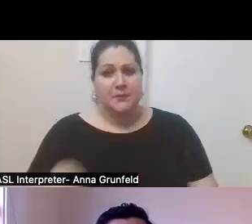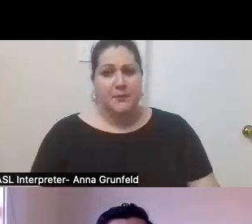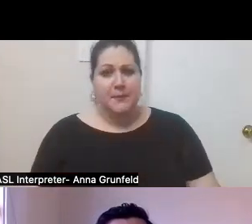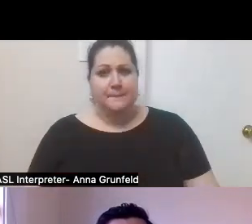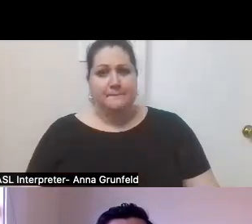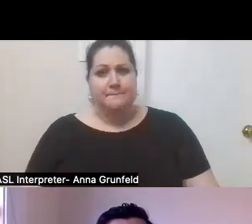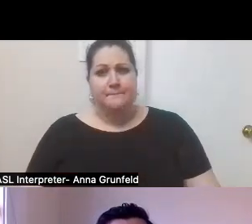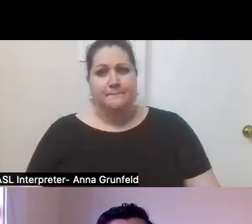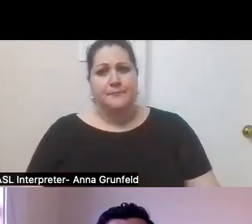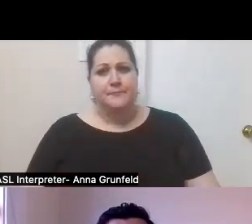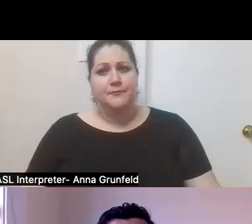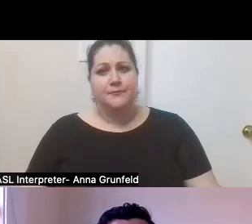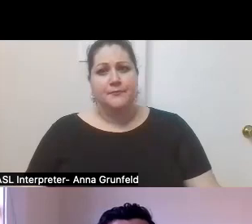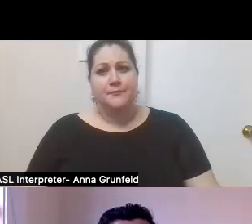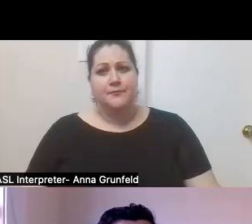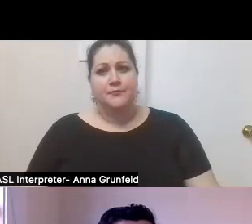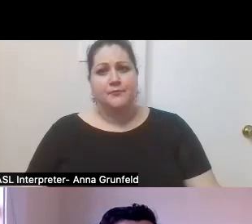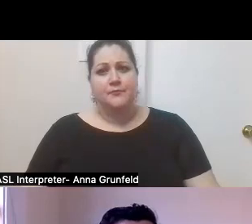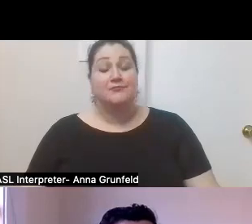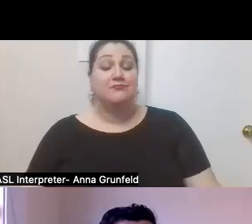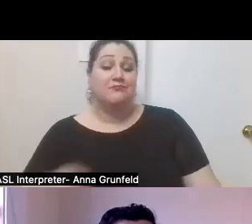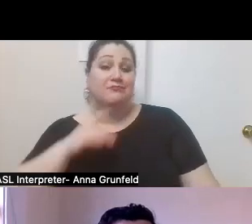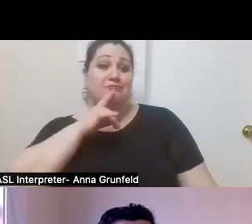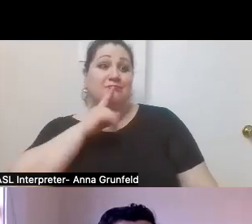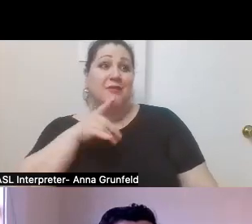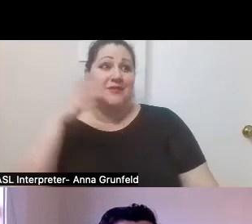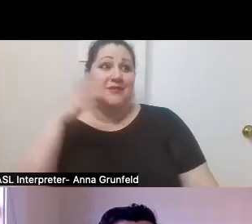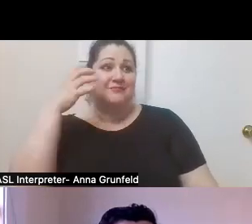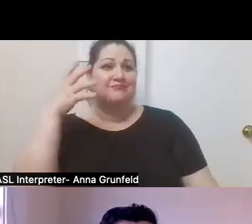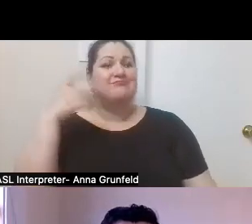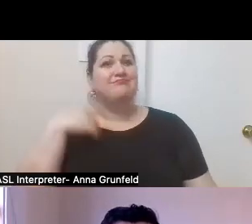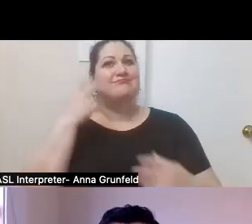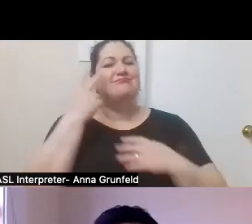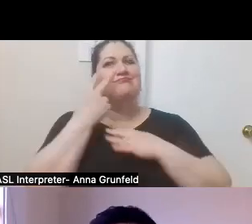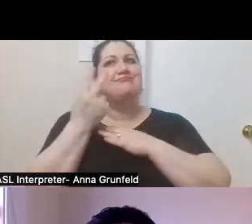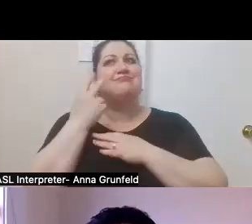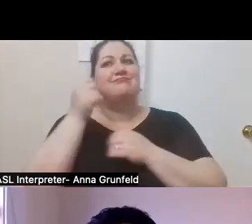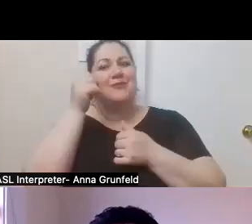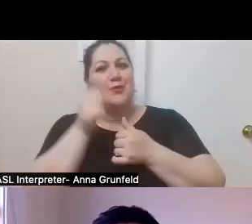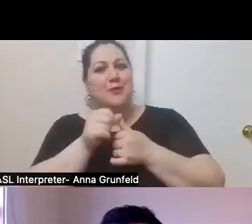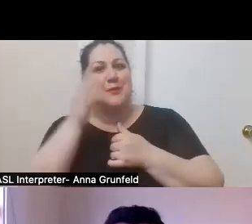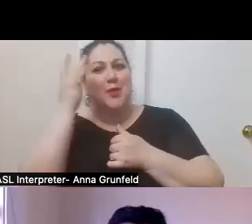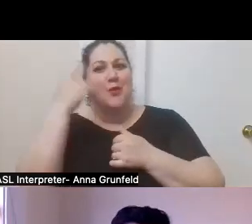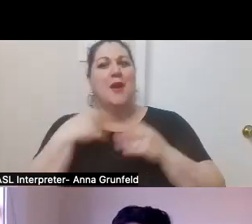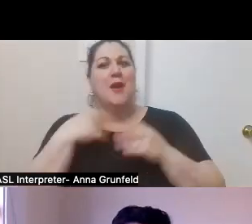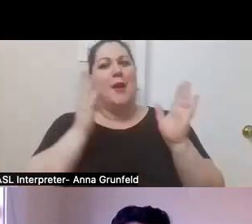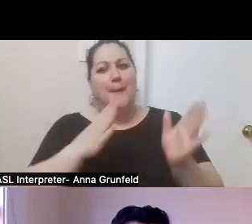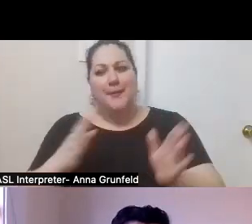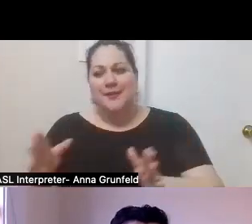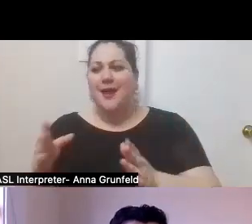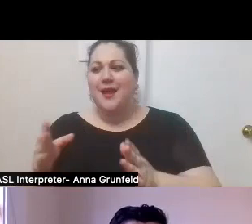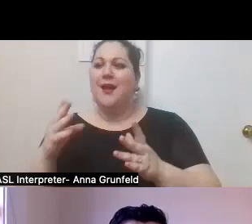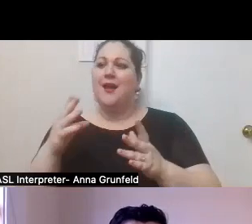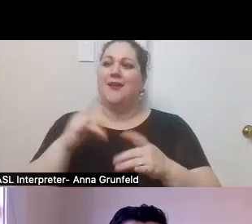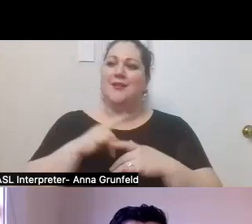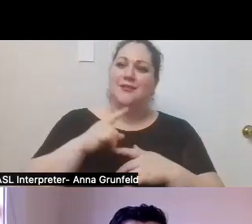It was memorable for me because we were. We planned out a trip back to Denver. We were supposed to fly back from Denver the next day.